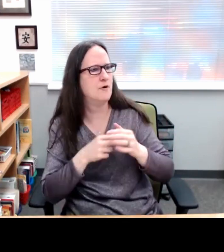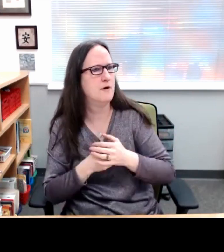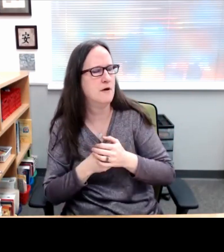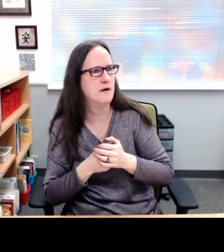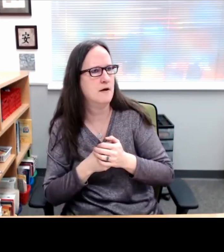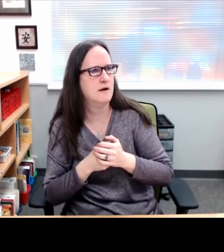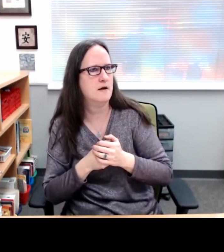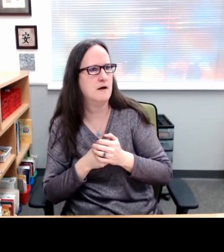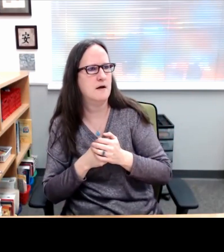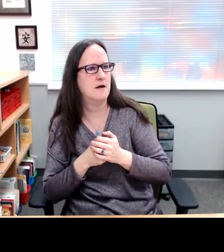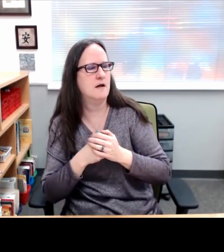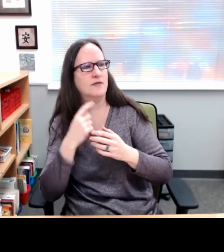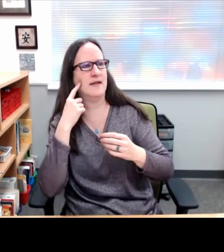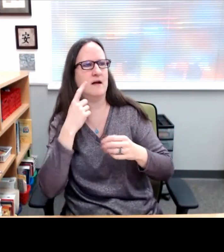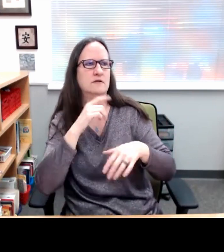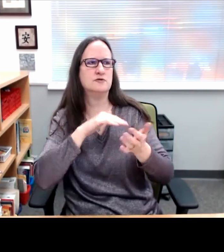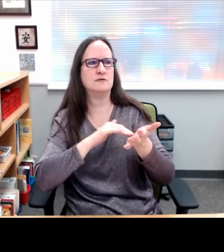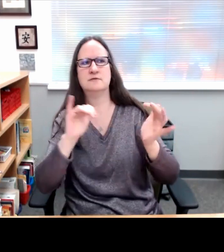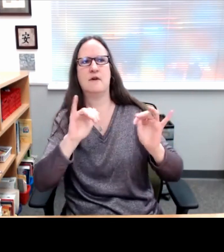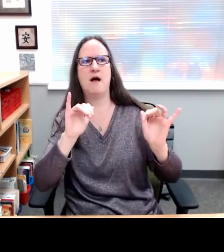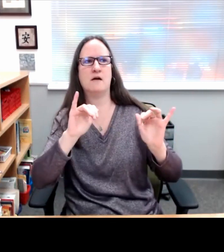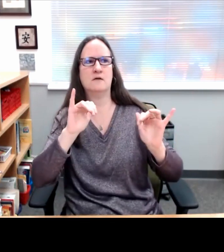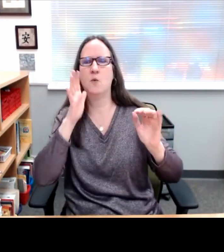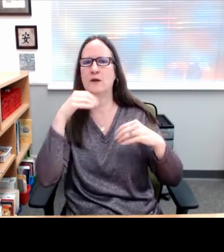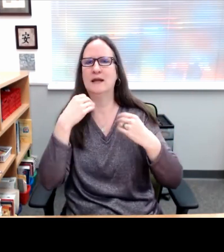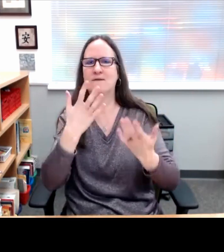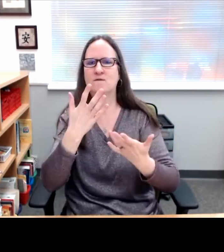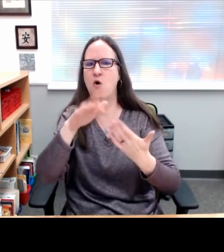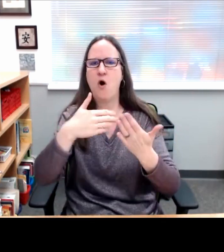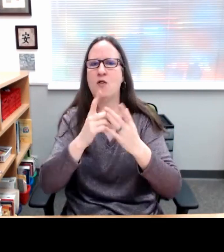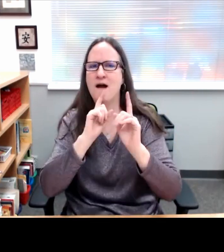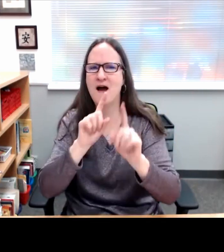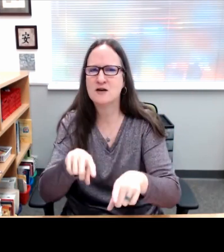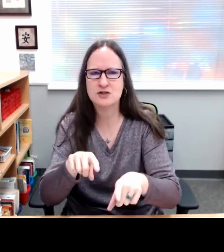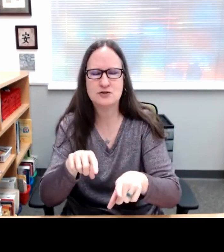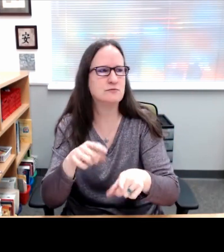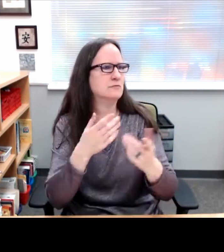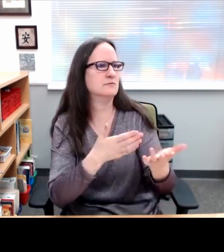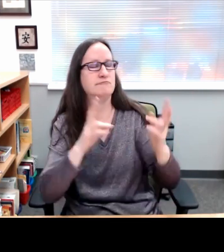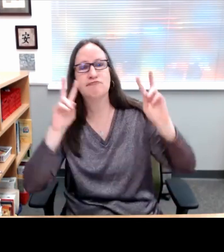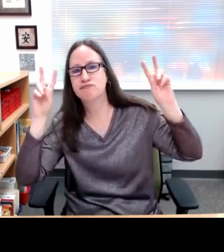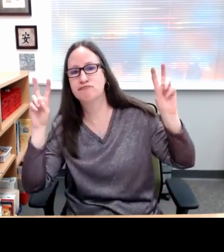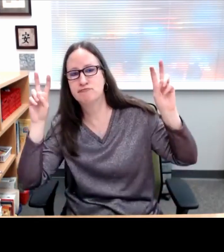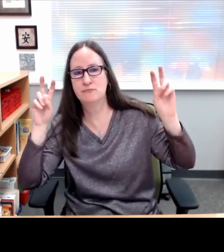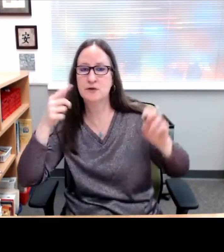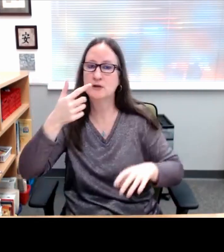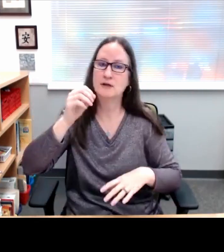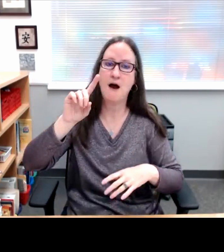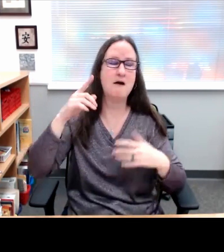And oftentimes they look at the doctors as being the one with all of the answers,